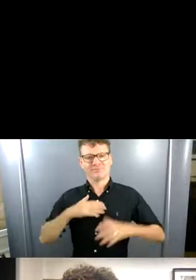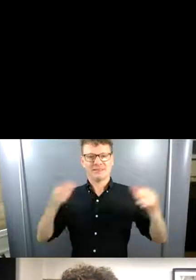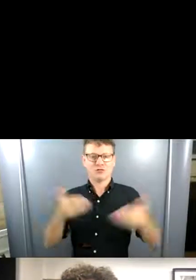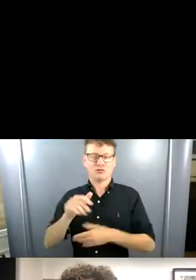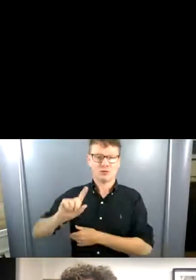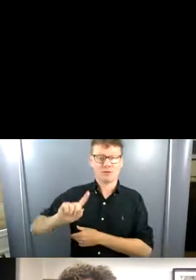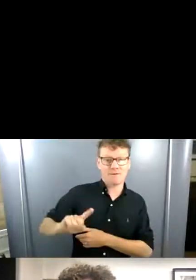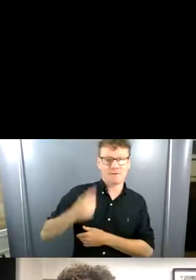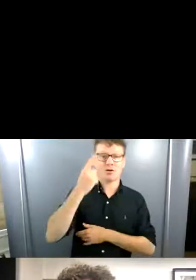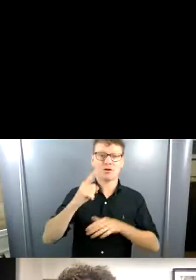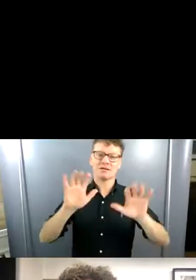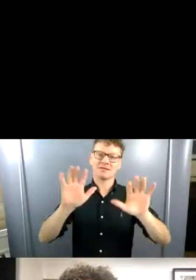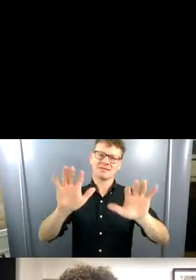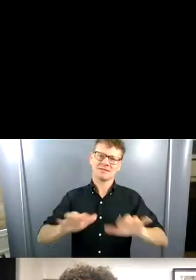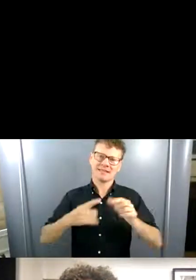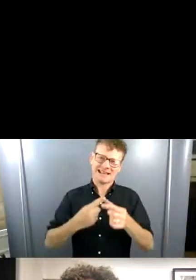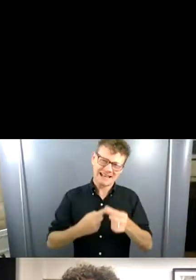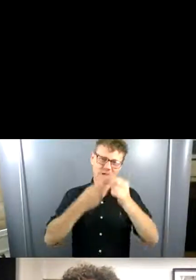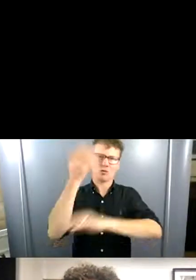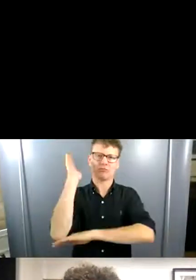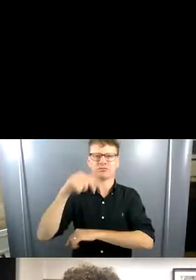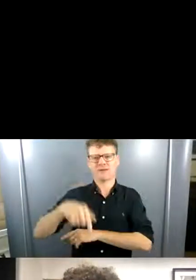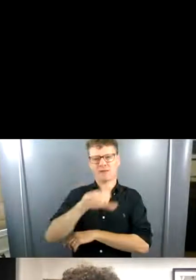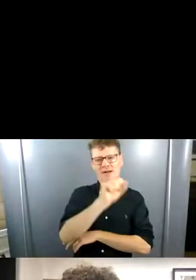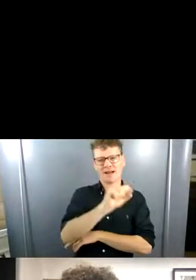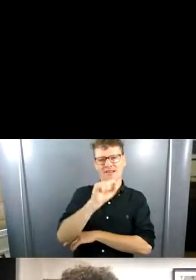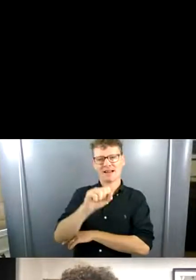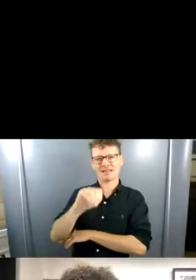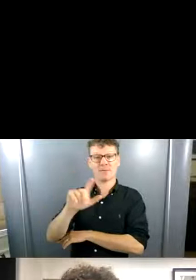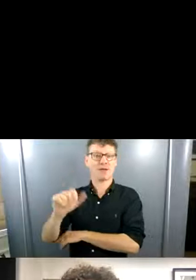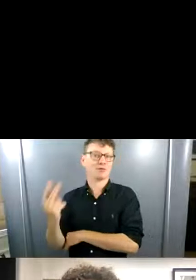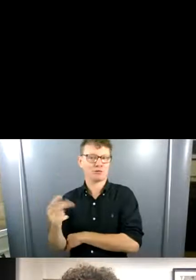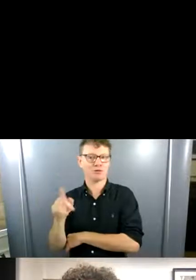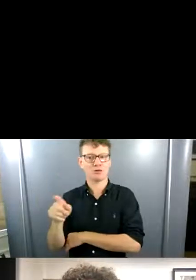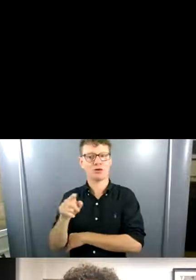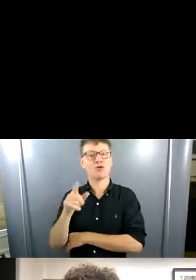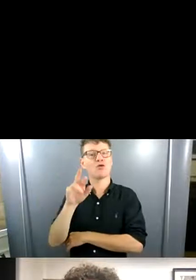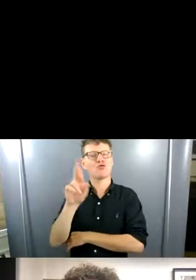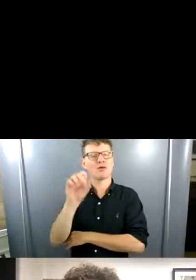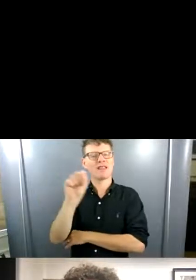small scale multilingualism conference number two Dr Ruth Singer from the University of Melbourne